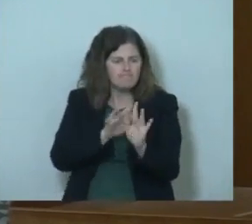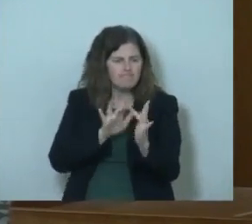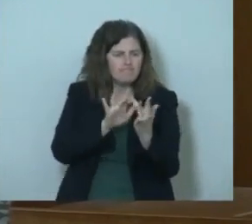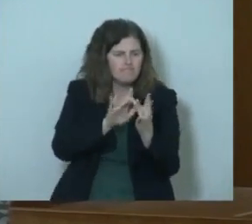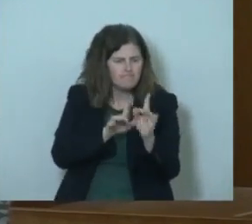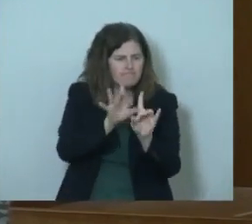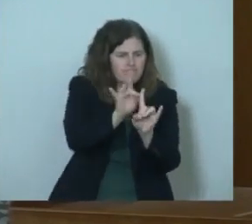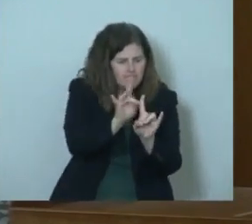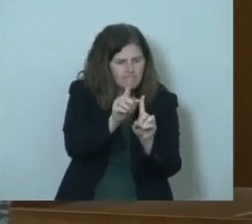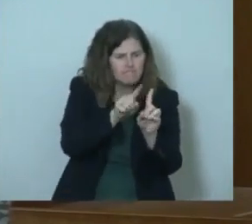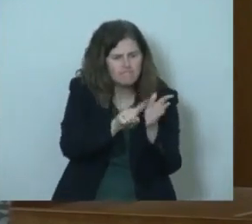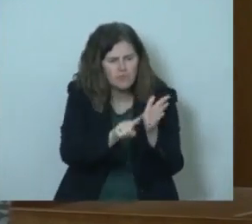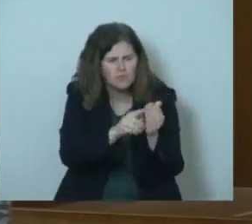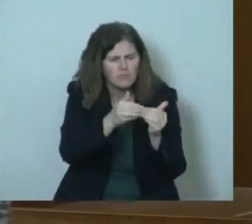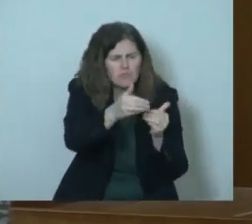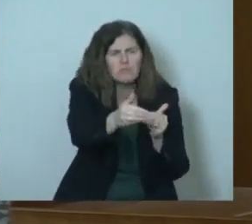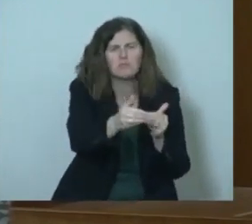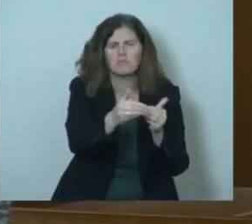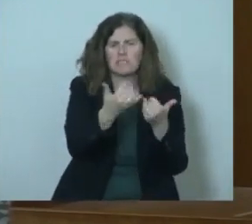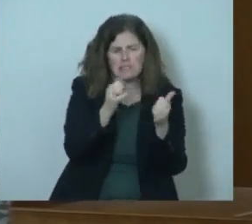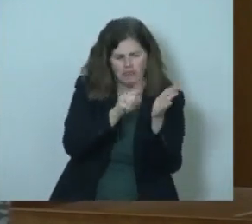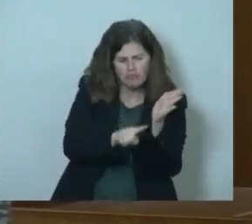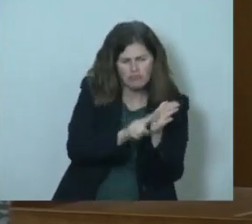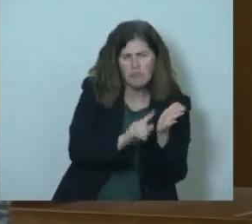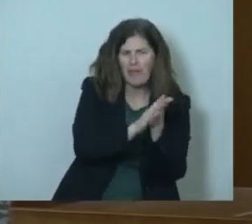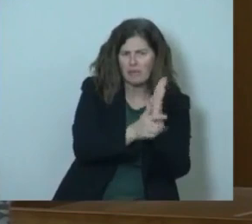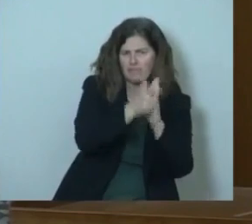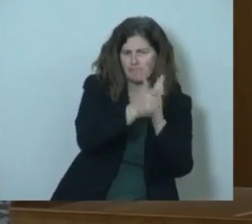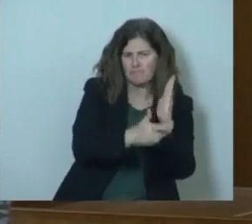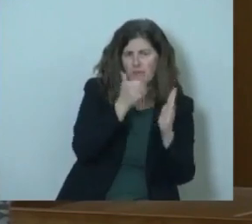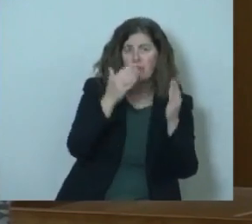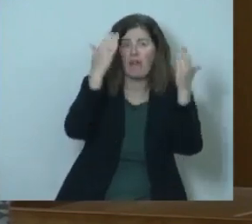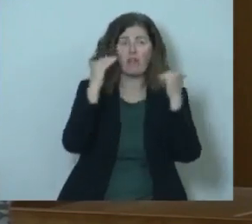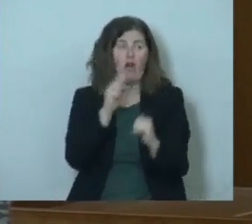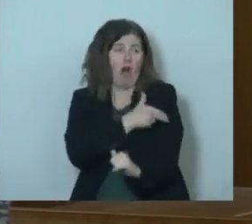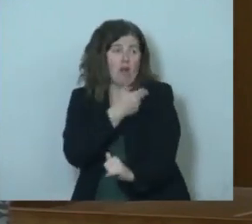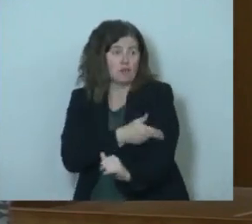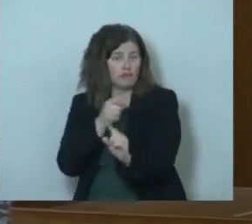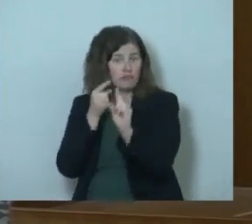A LITTLE SHORT OF THE NEW MEXICO STATED.